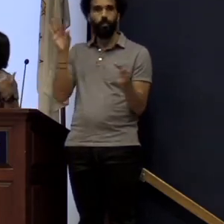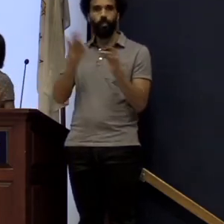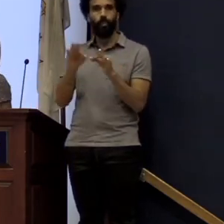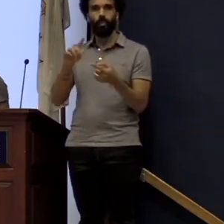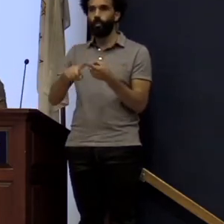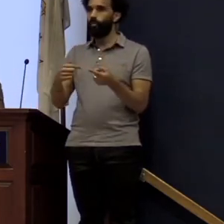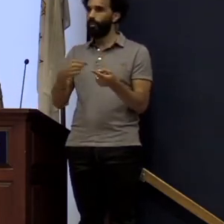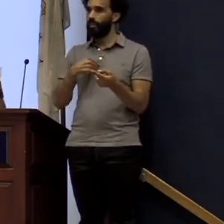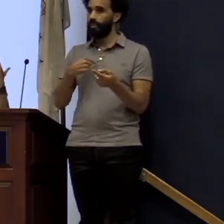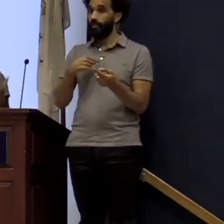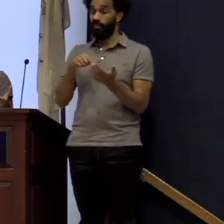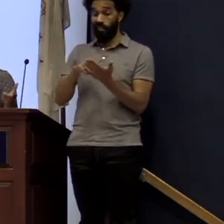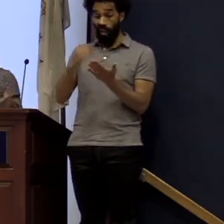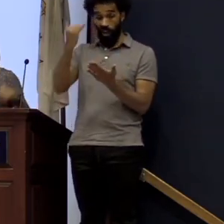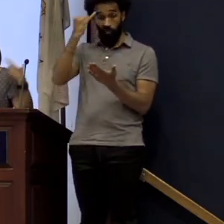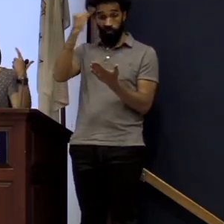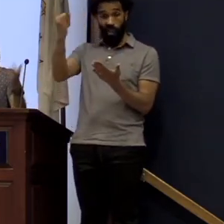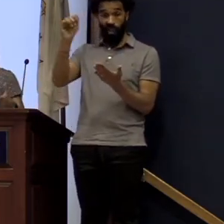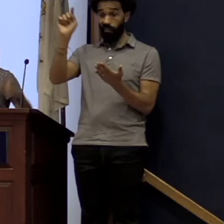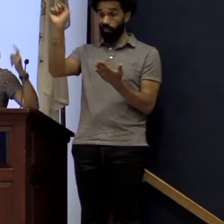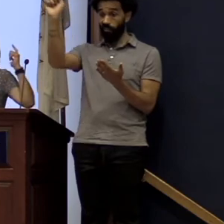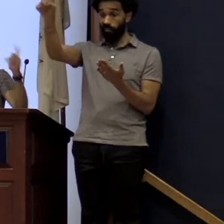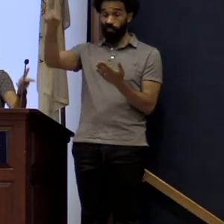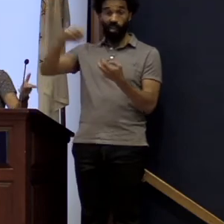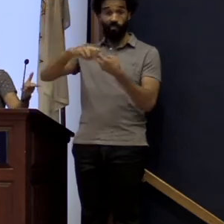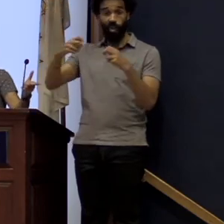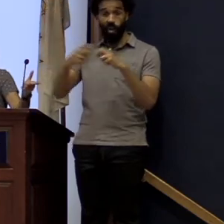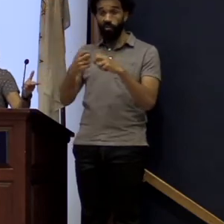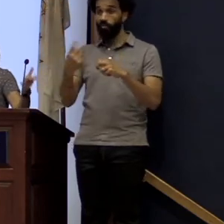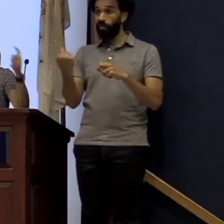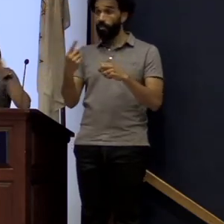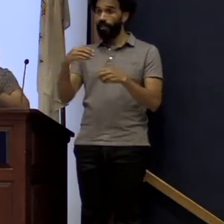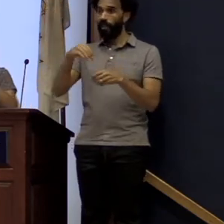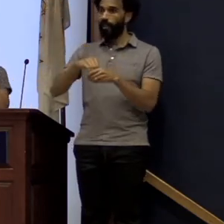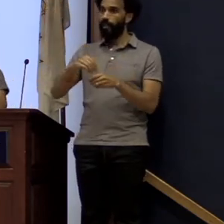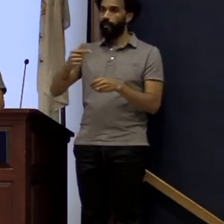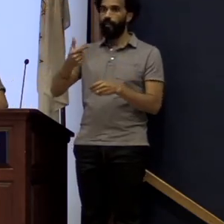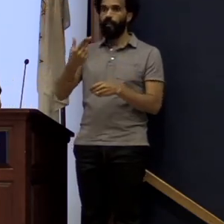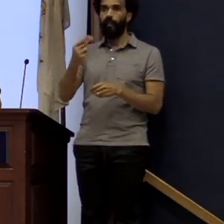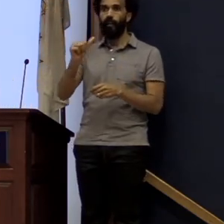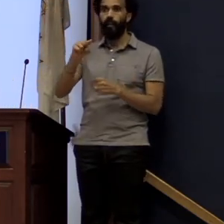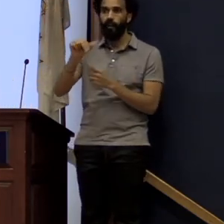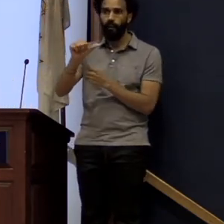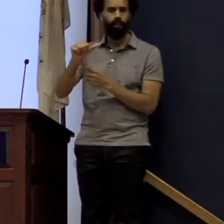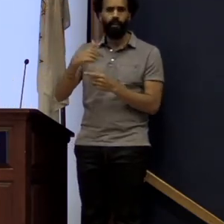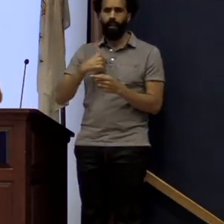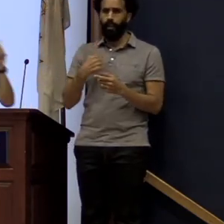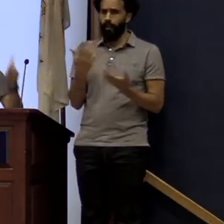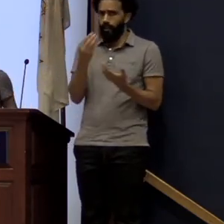scenario about this person having this problem in Ghana that I'm trying to engineer a solution for in this kit!?